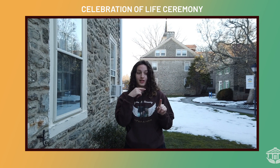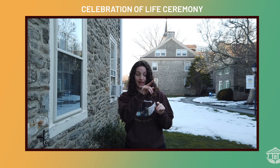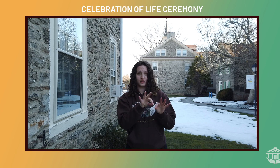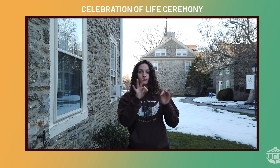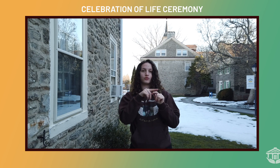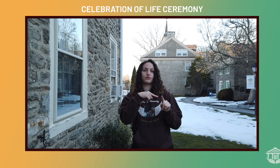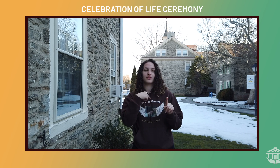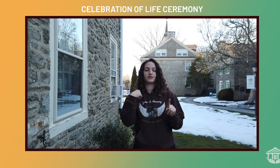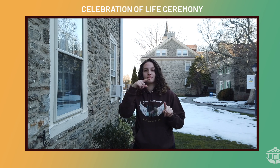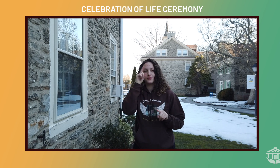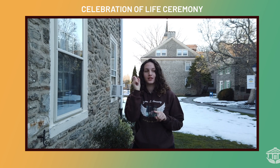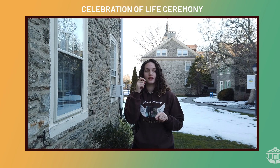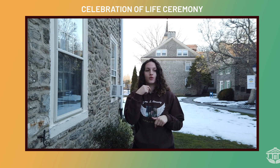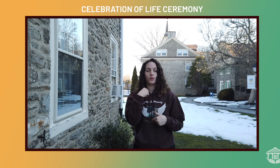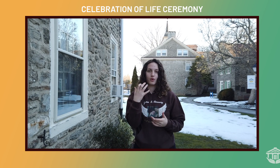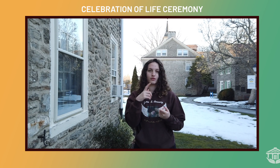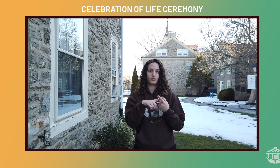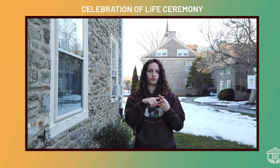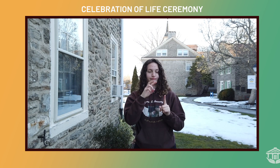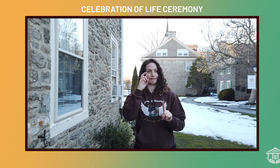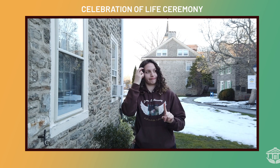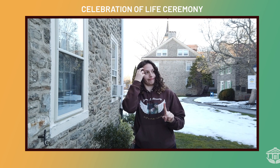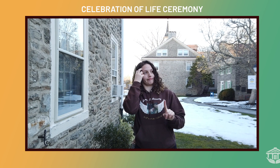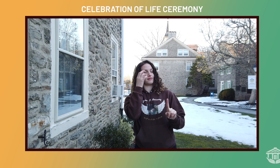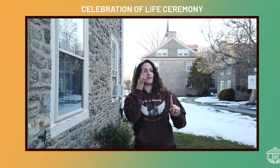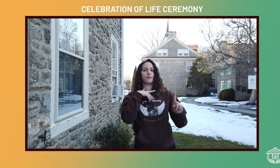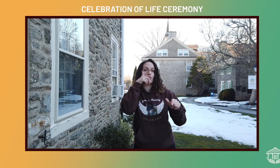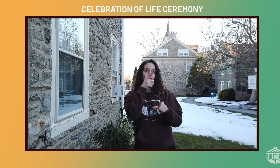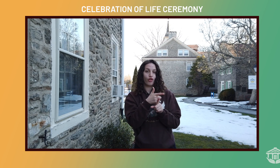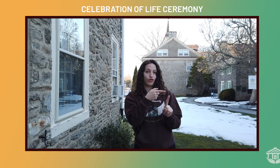and remember what they meant to us. We want them to know that we’re thinking of them,